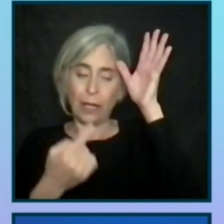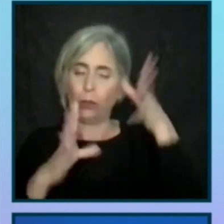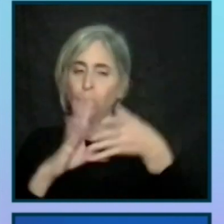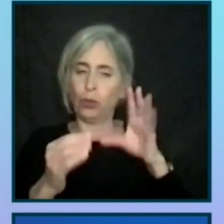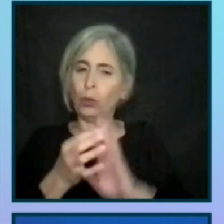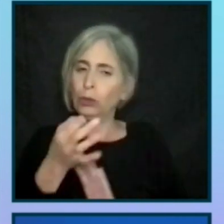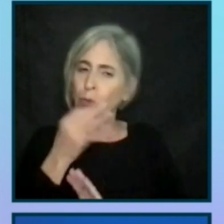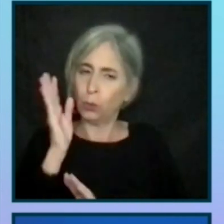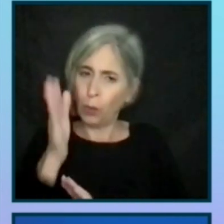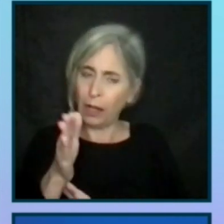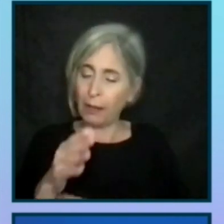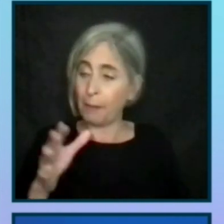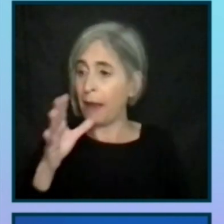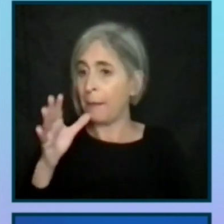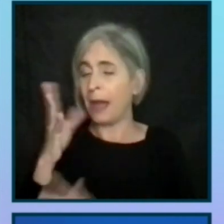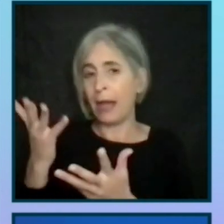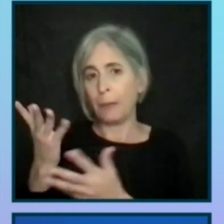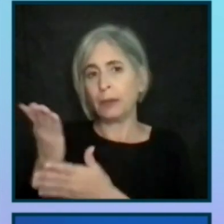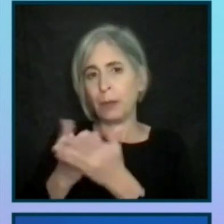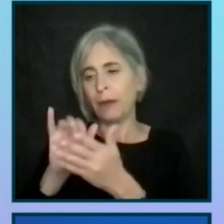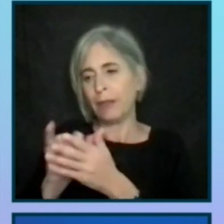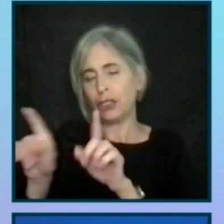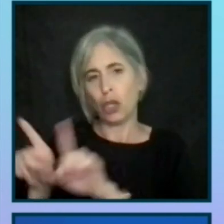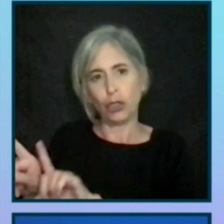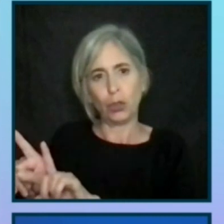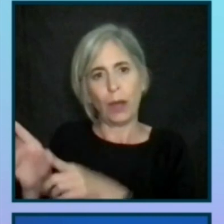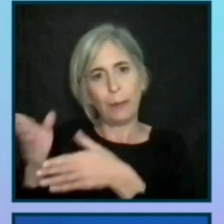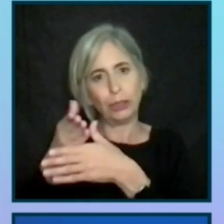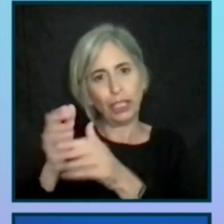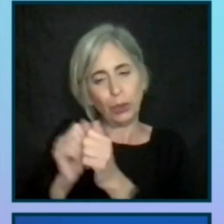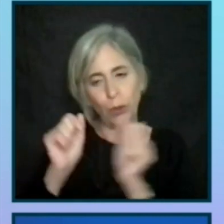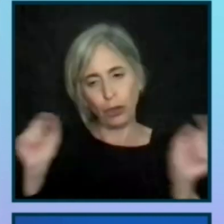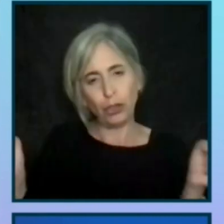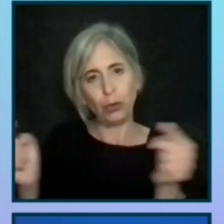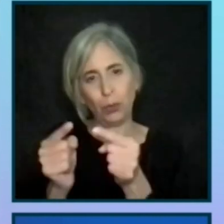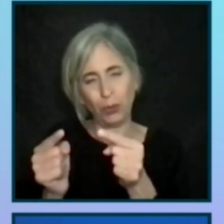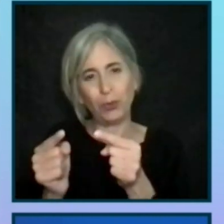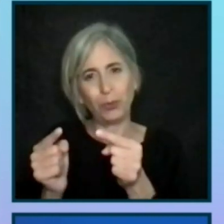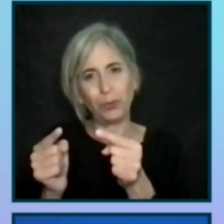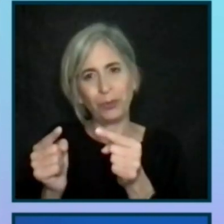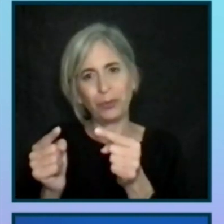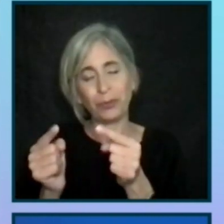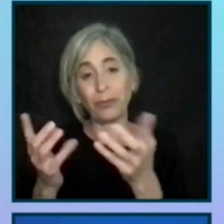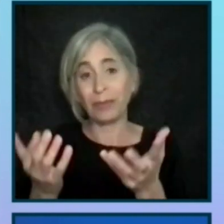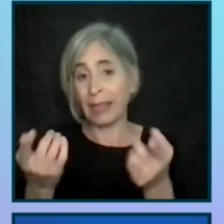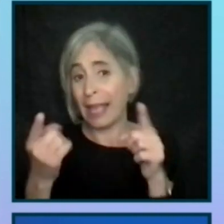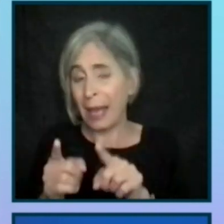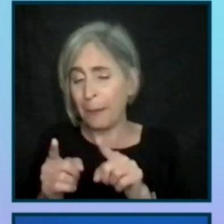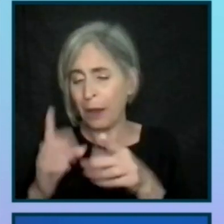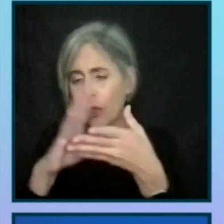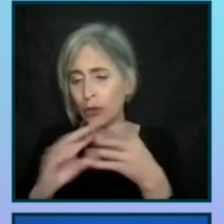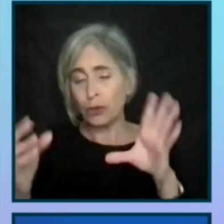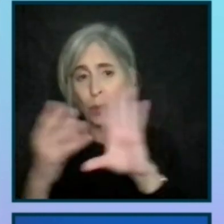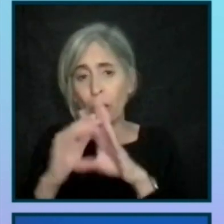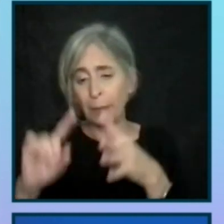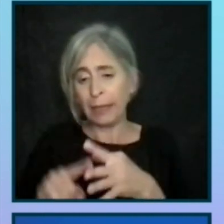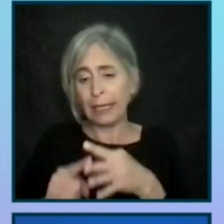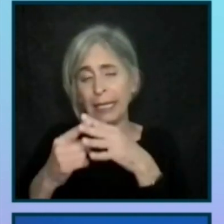and my mom was a part of this too. So I'm gonna share all of that with you. But in reality, the story begins with the Civil Rights Movement.